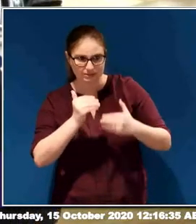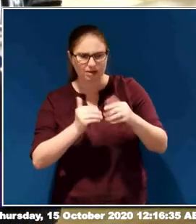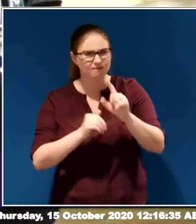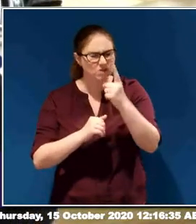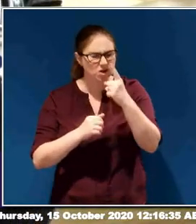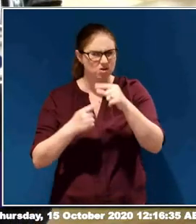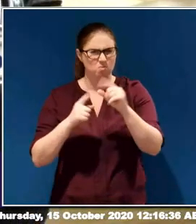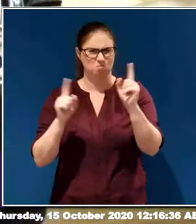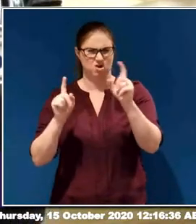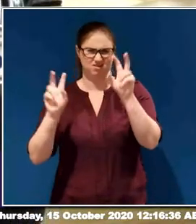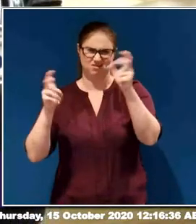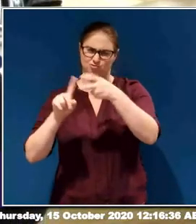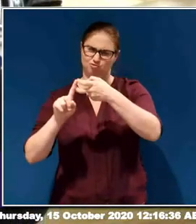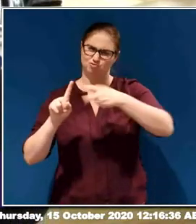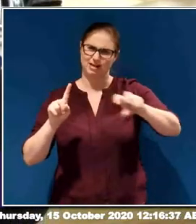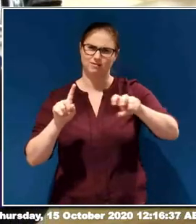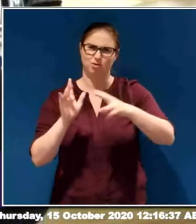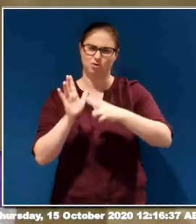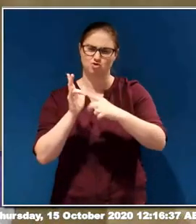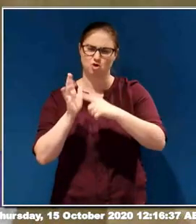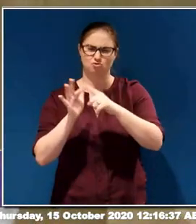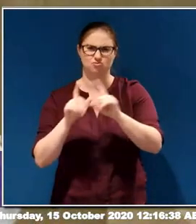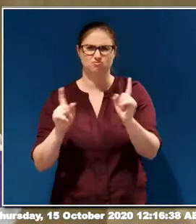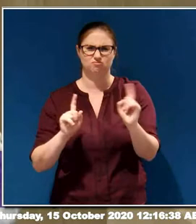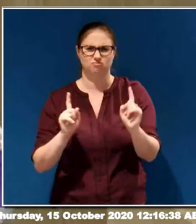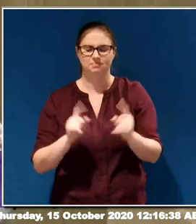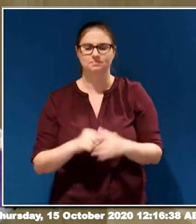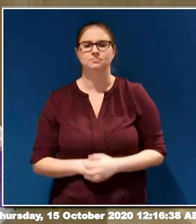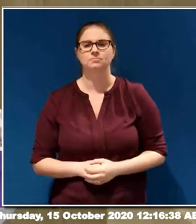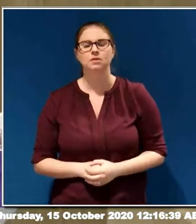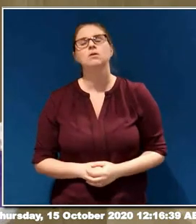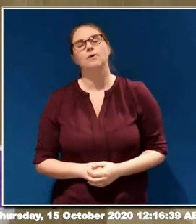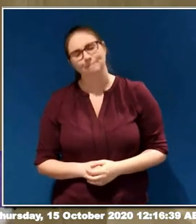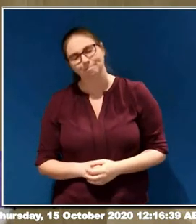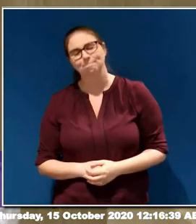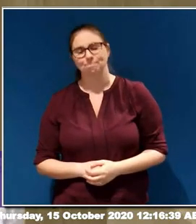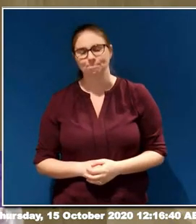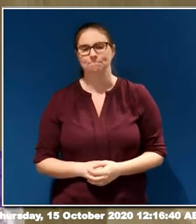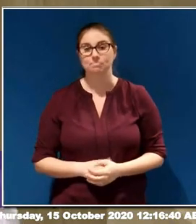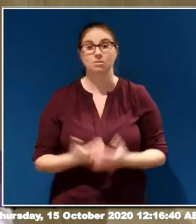So when a student moves schools, in order to facilitate transfer of